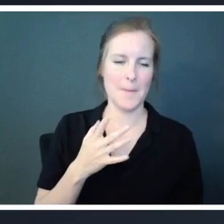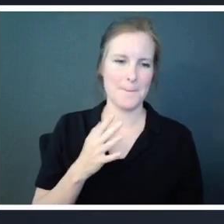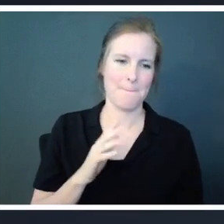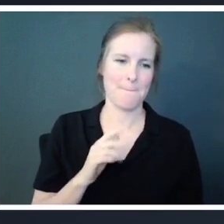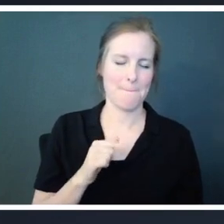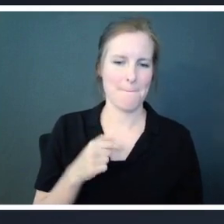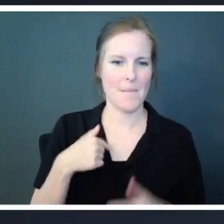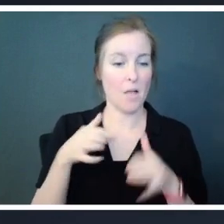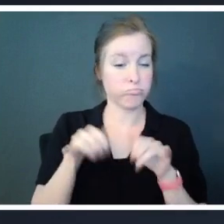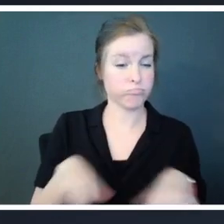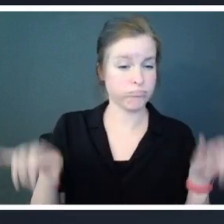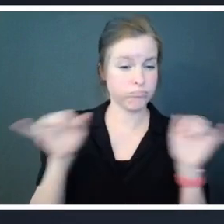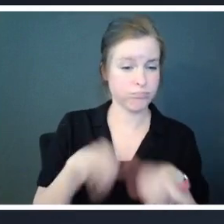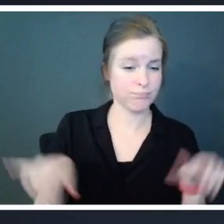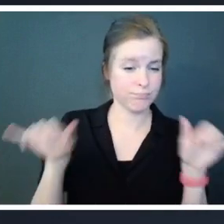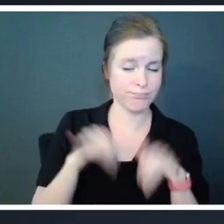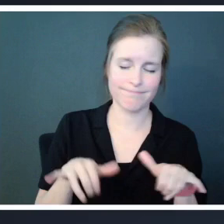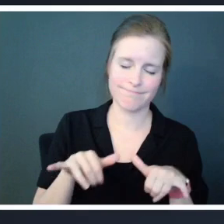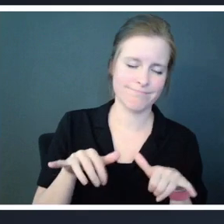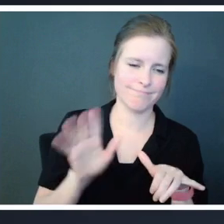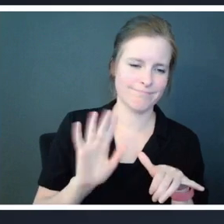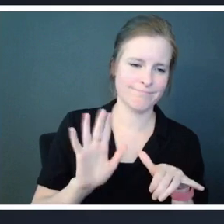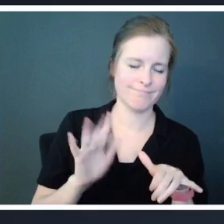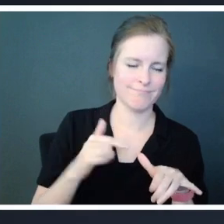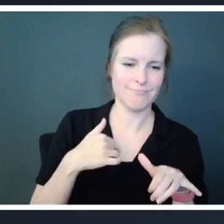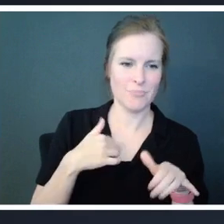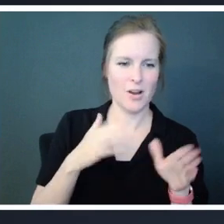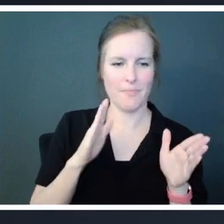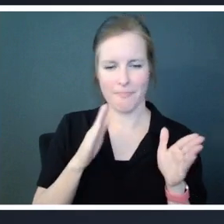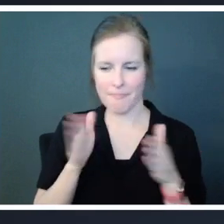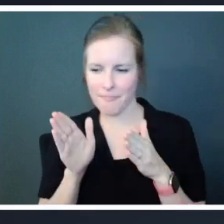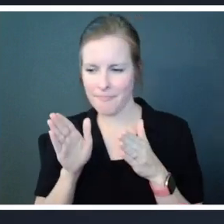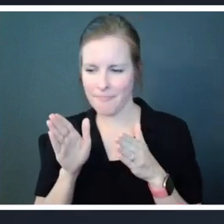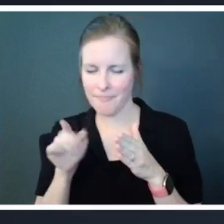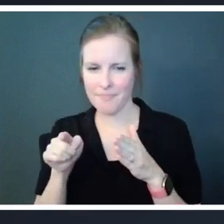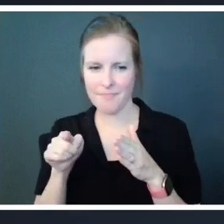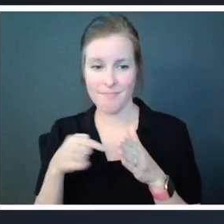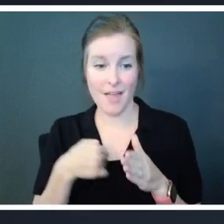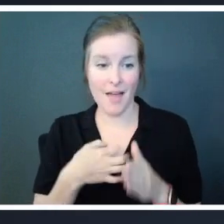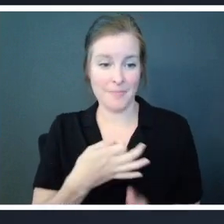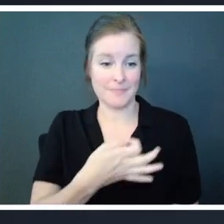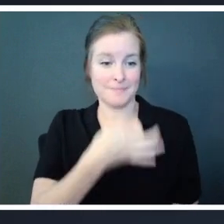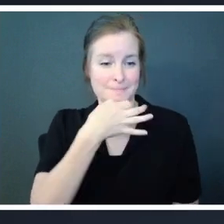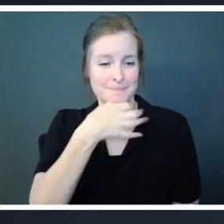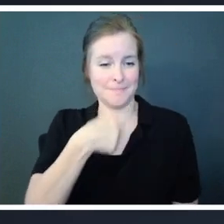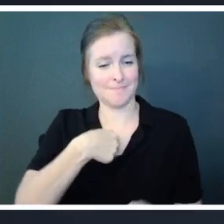not an expert in this, and I need to find other people who are. And so, it's super exciting to